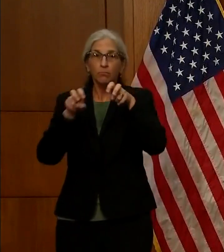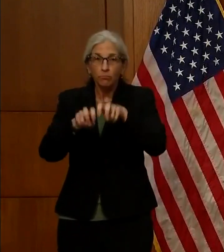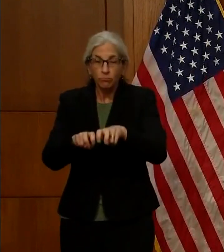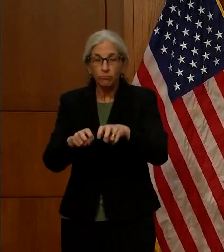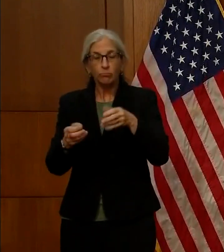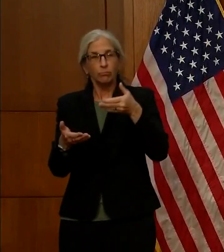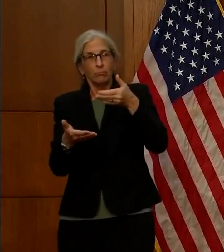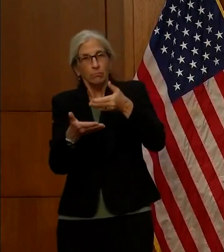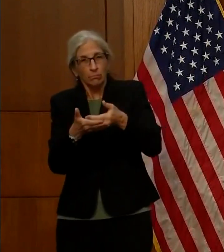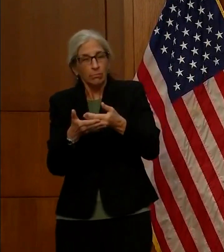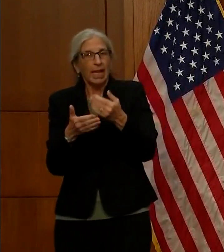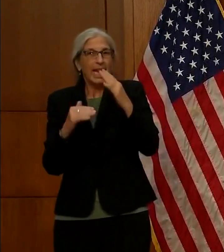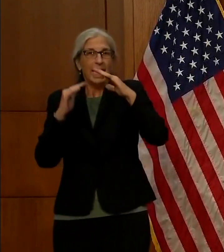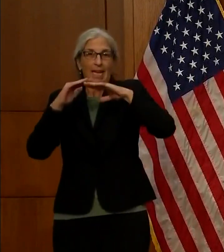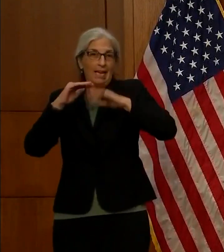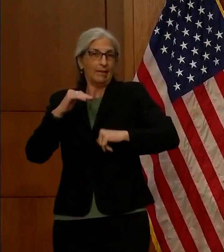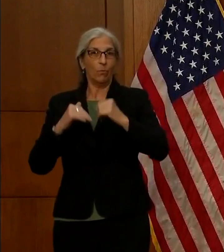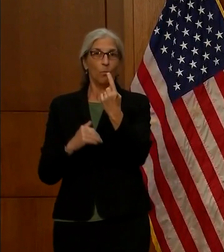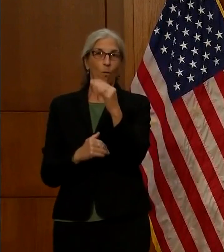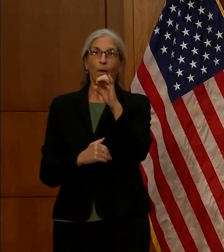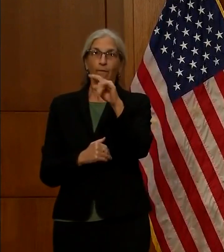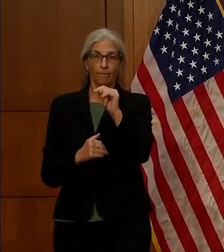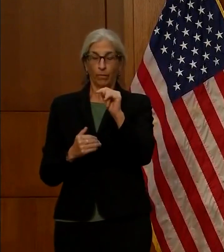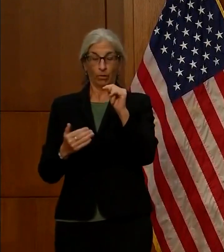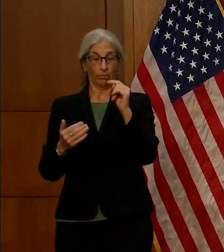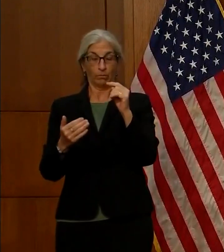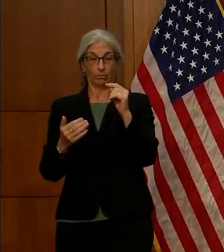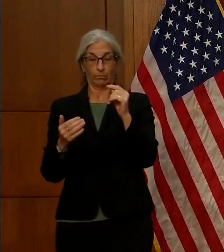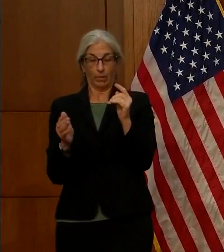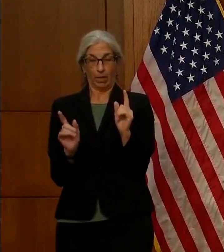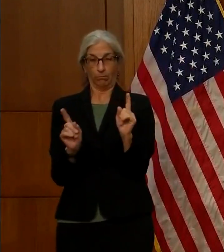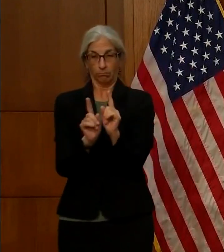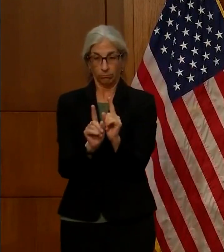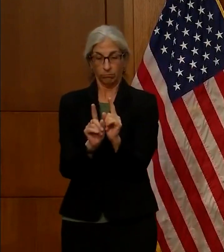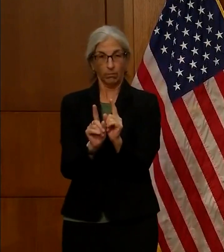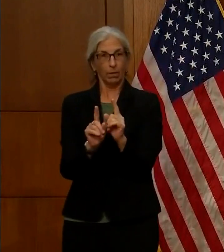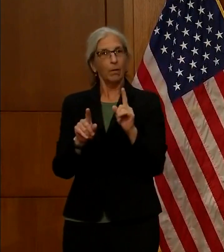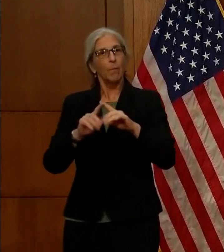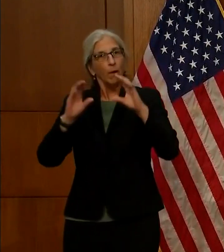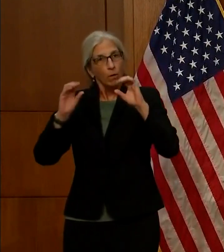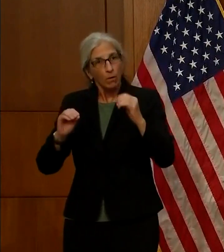AIRPLANE TOGETHER SITTING AND HAVING A MEETING TOGETHER SIXTY